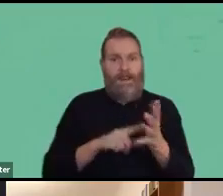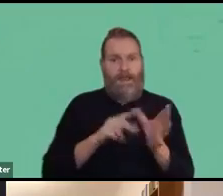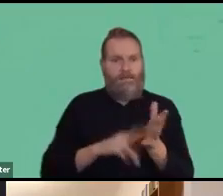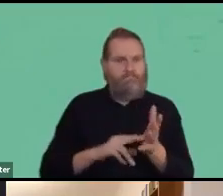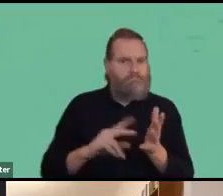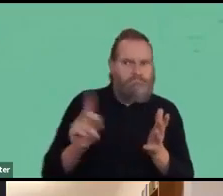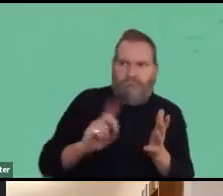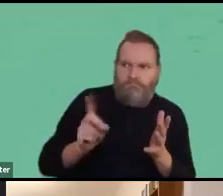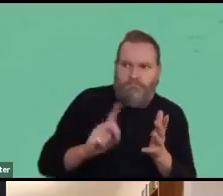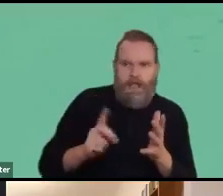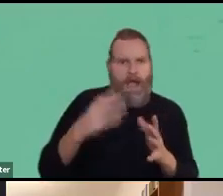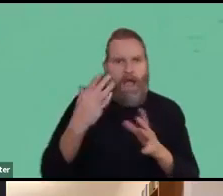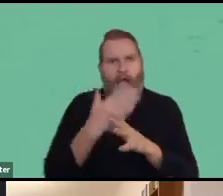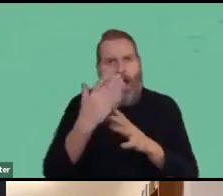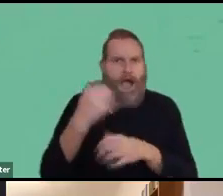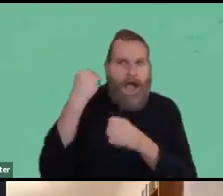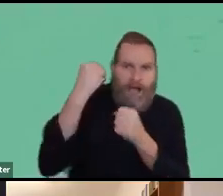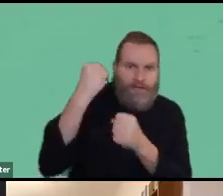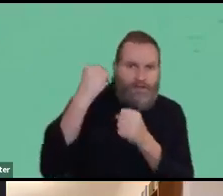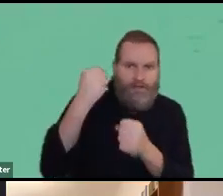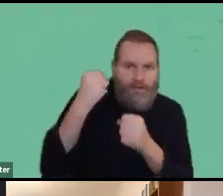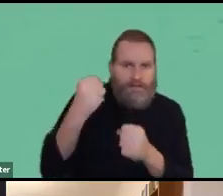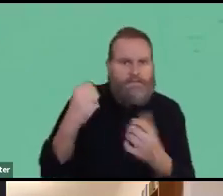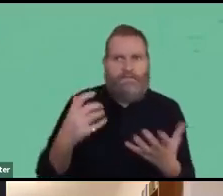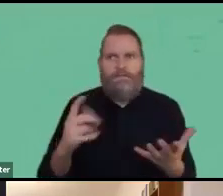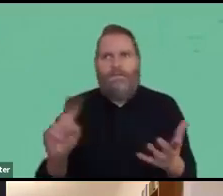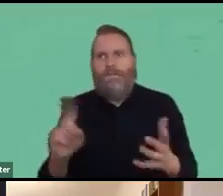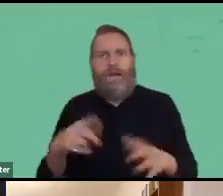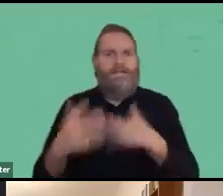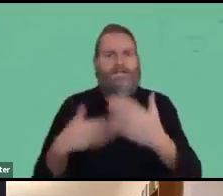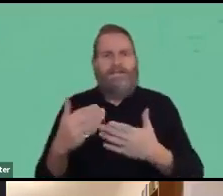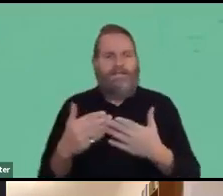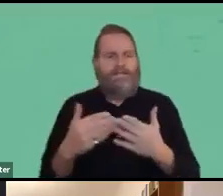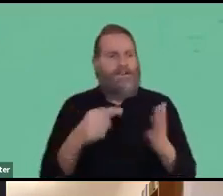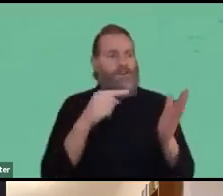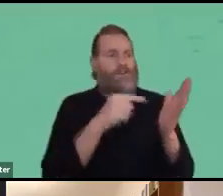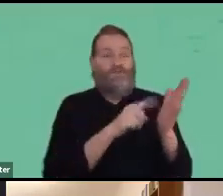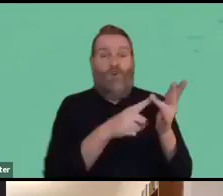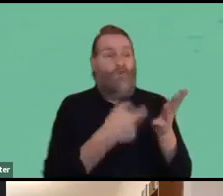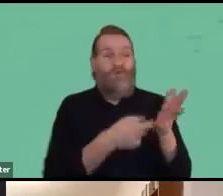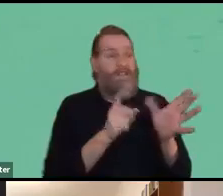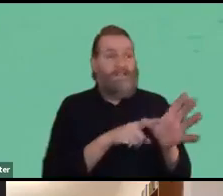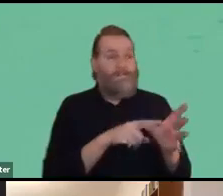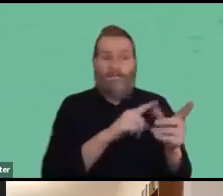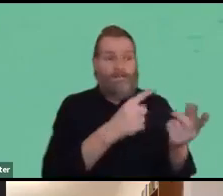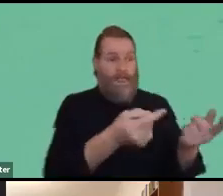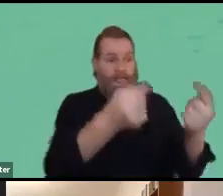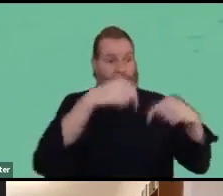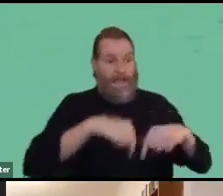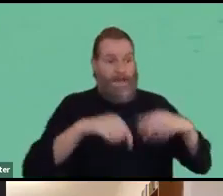Tories fail to even turn up or acknowledge the issue and you know just a question from Mike